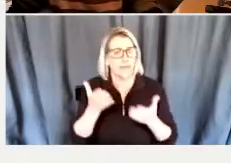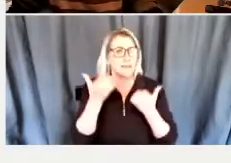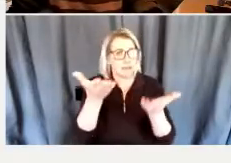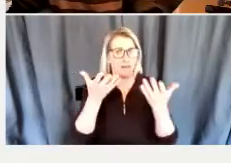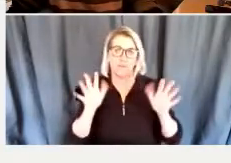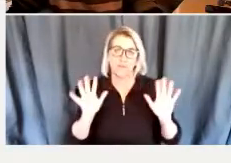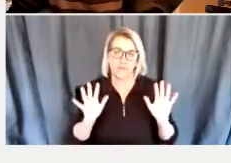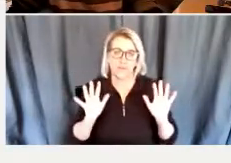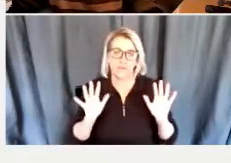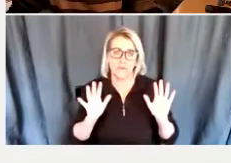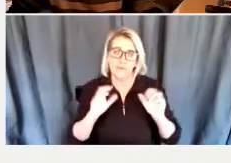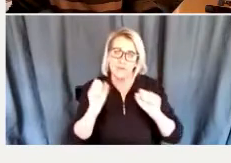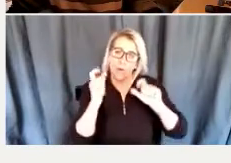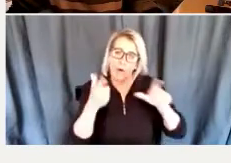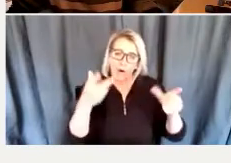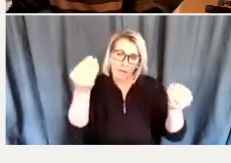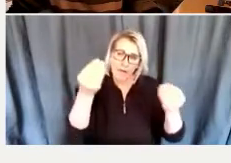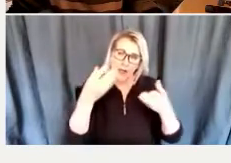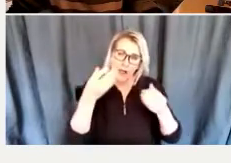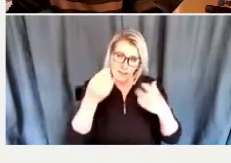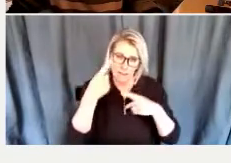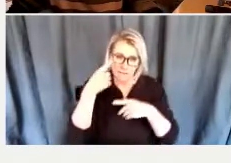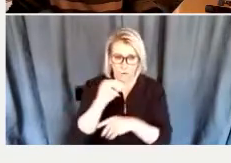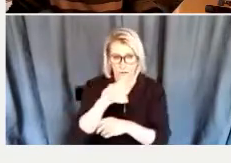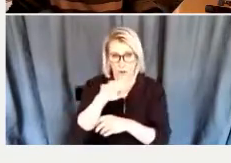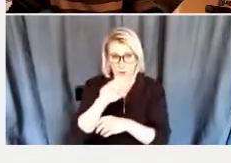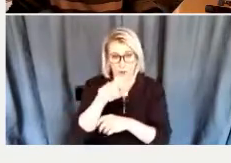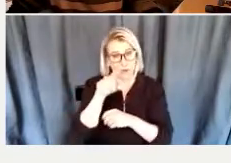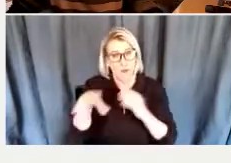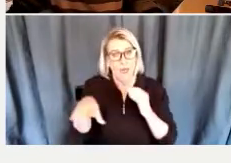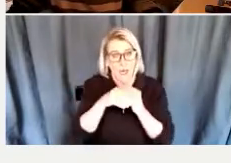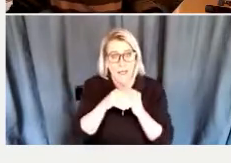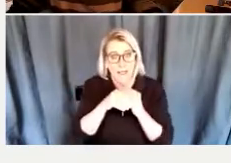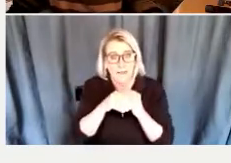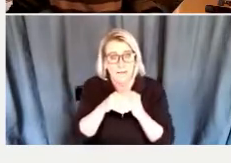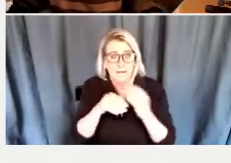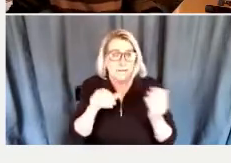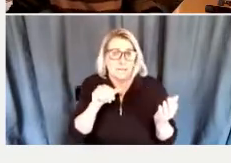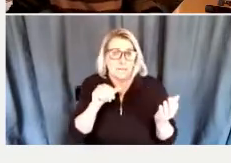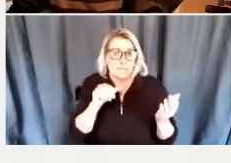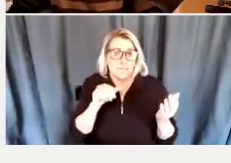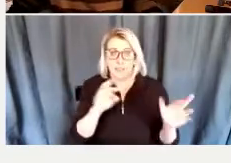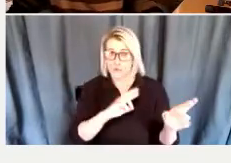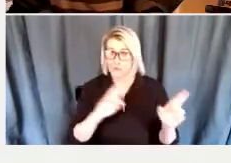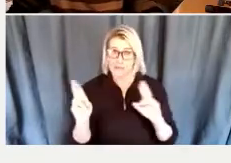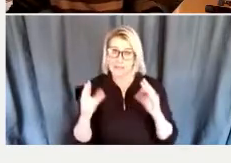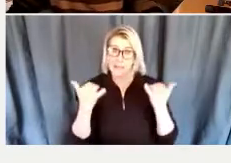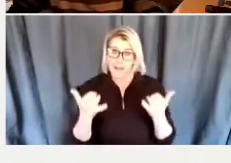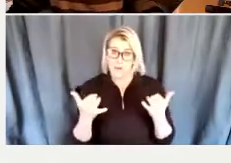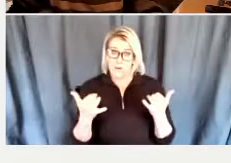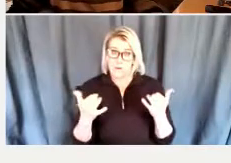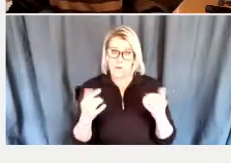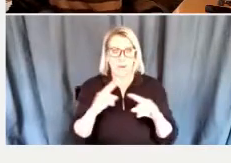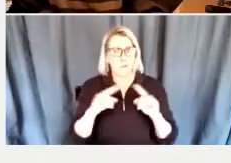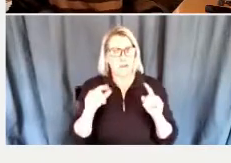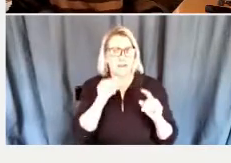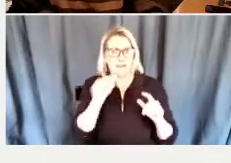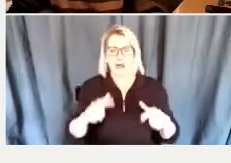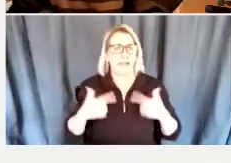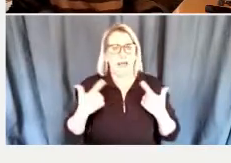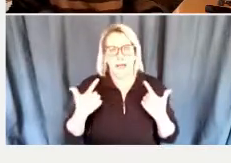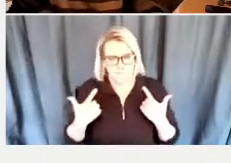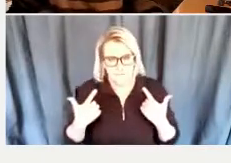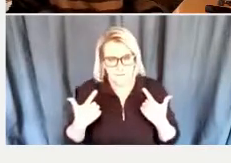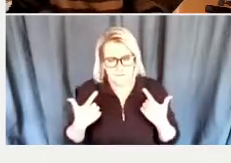the contents of the module you added, it is ready now but it is not live, it is not published.